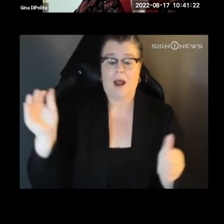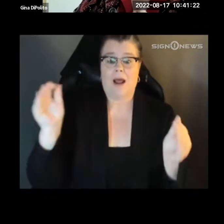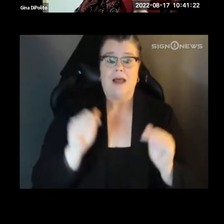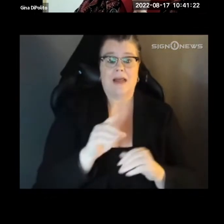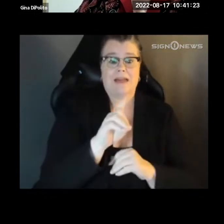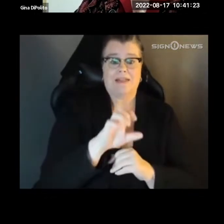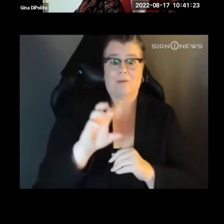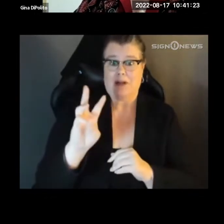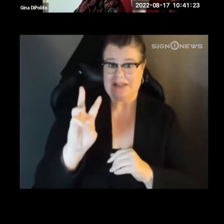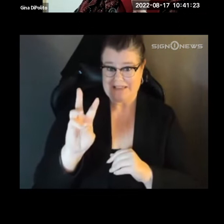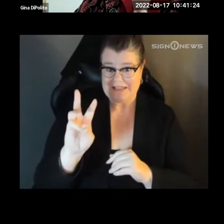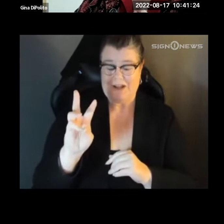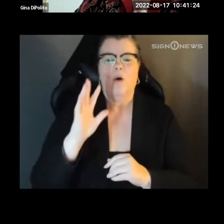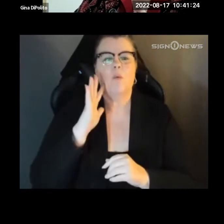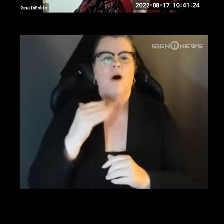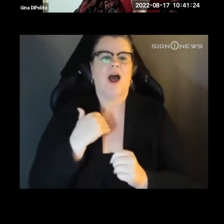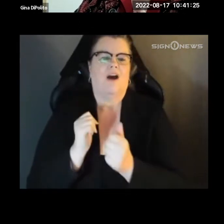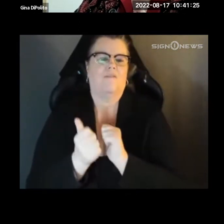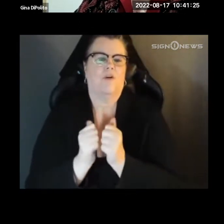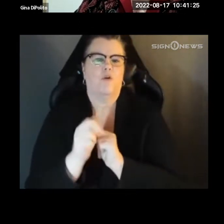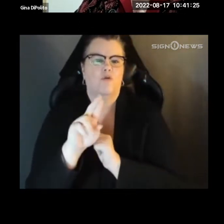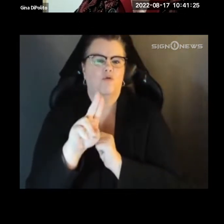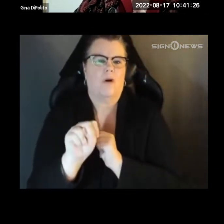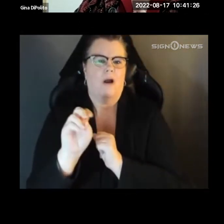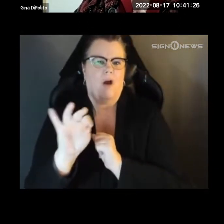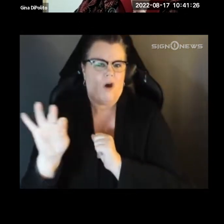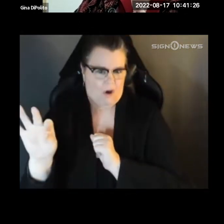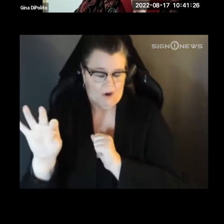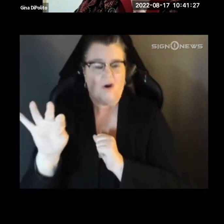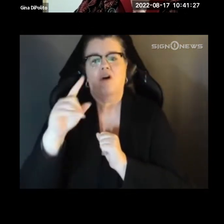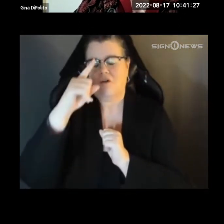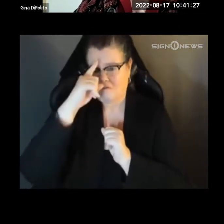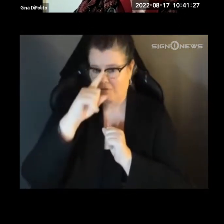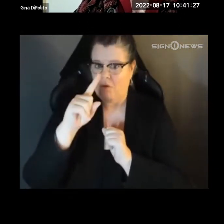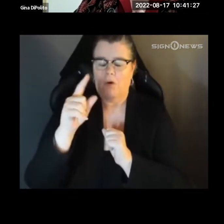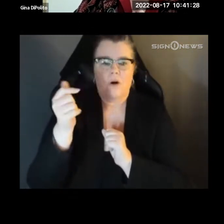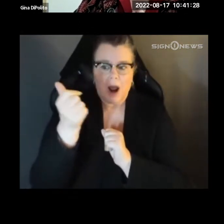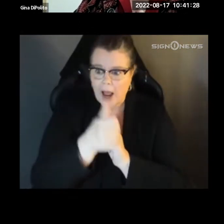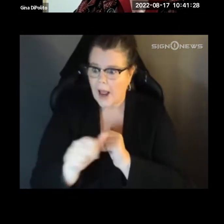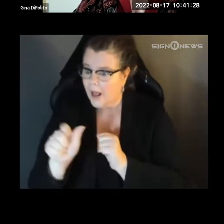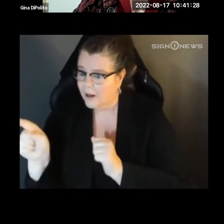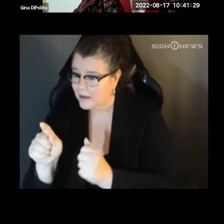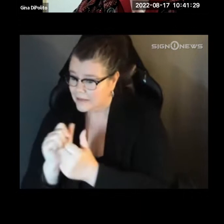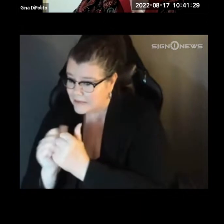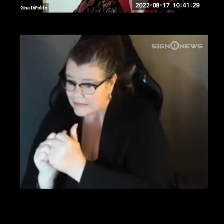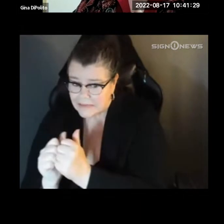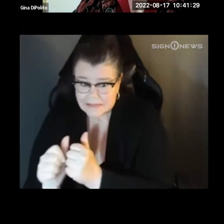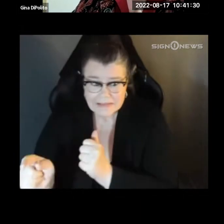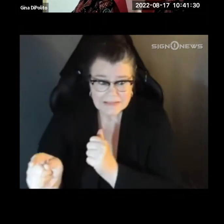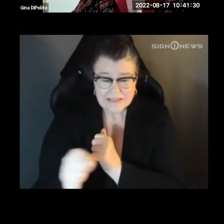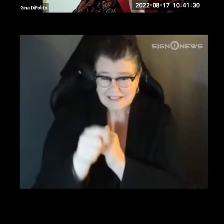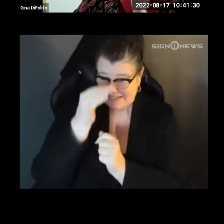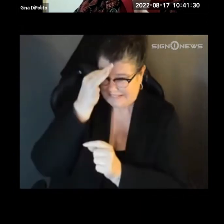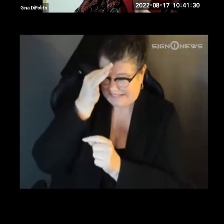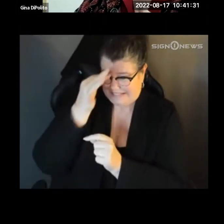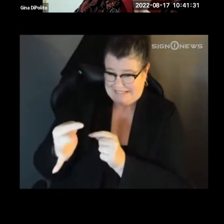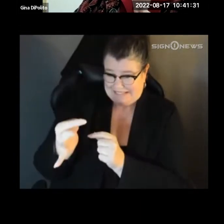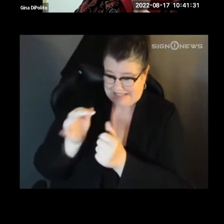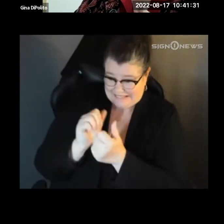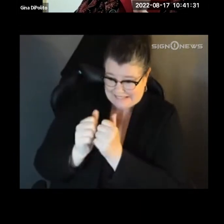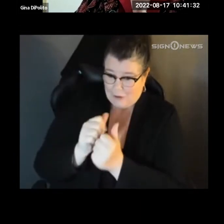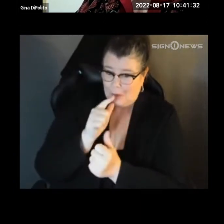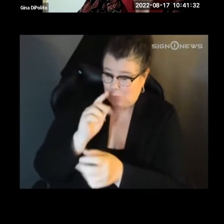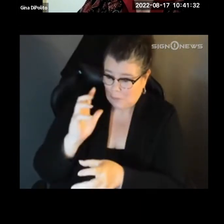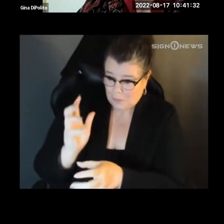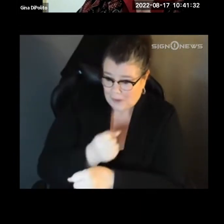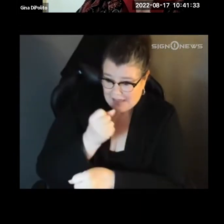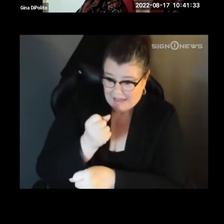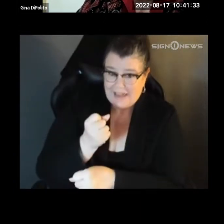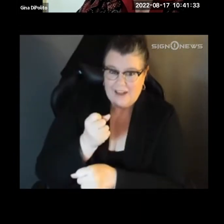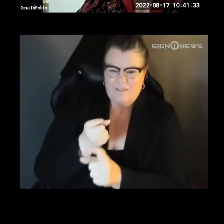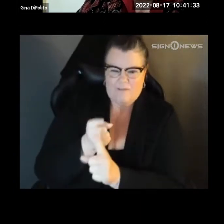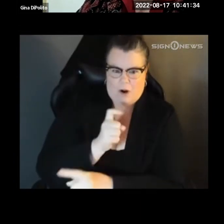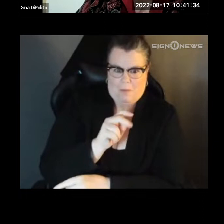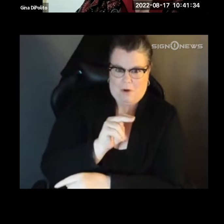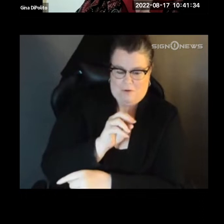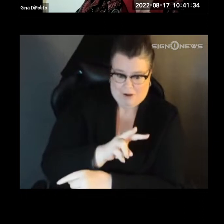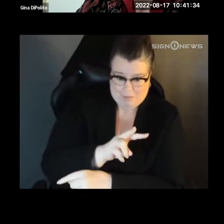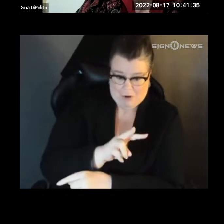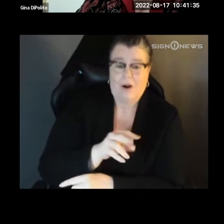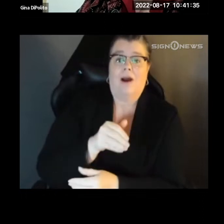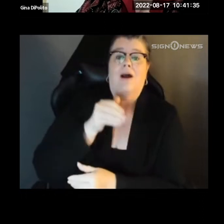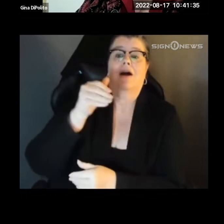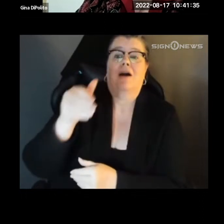election for any race that were too close to call in November let's see the poll results